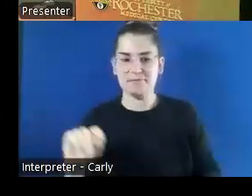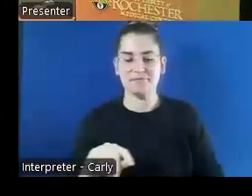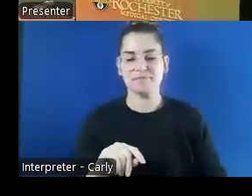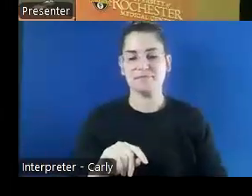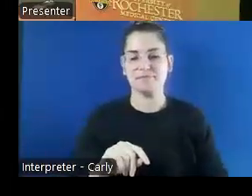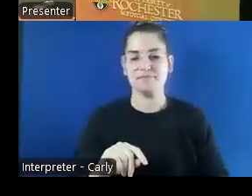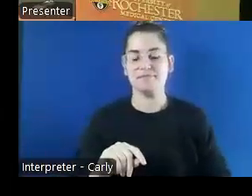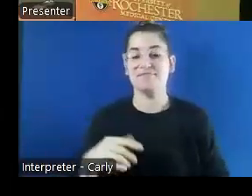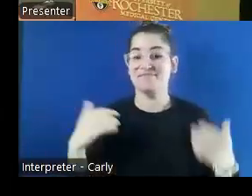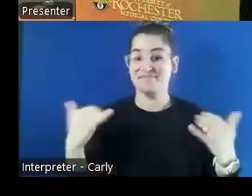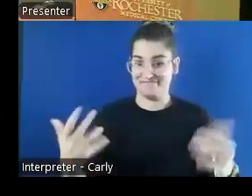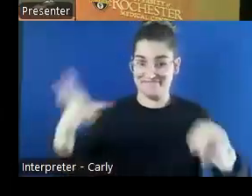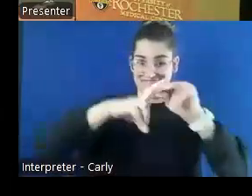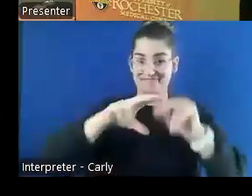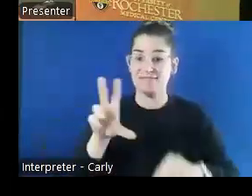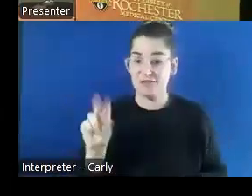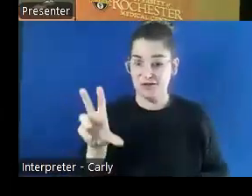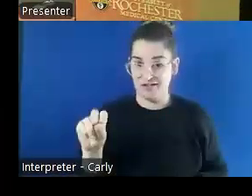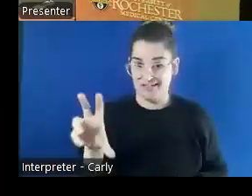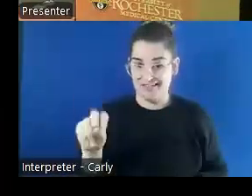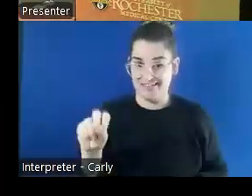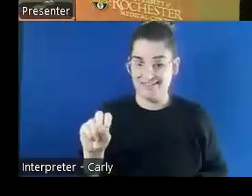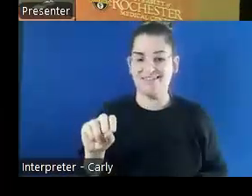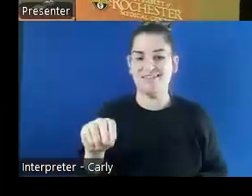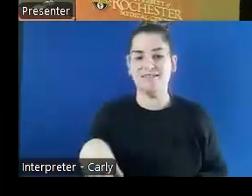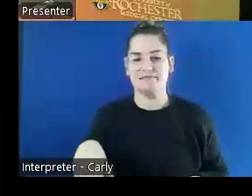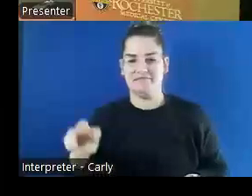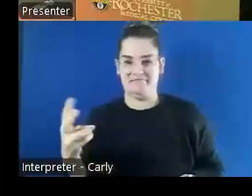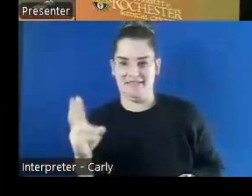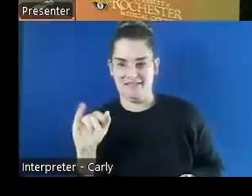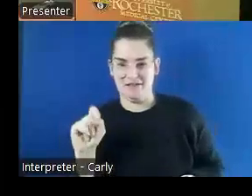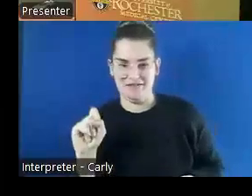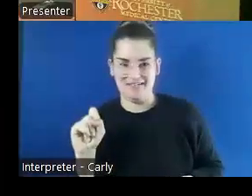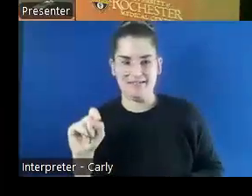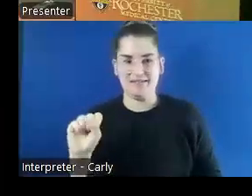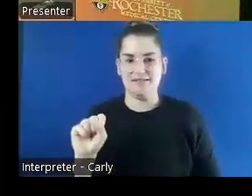later we ended up opening yet another unit the Summits unit to try to address one of the needs